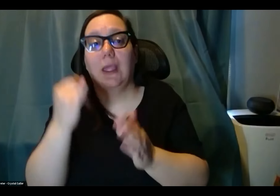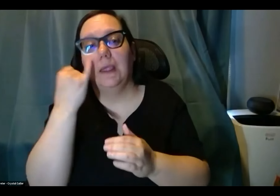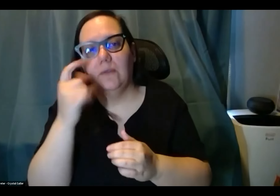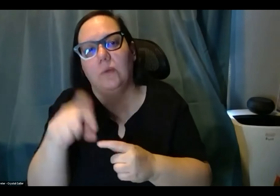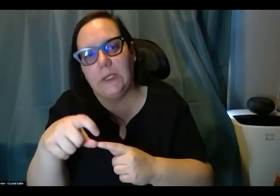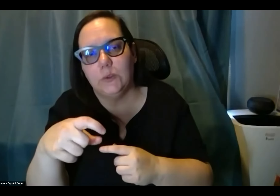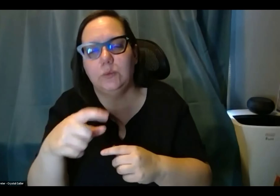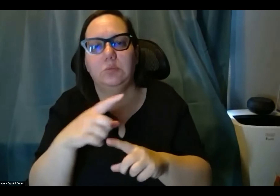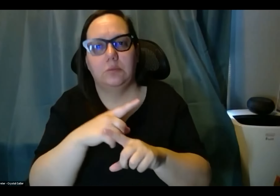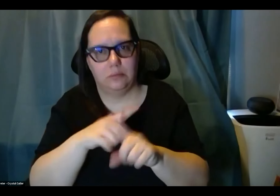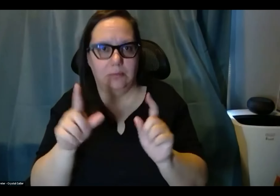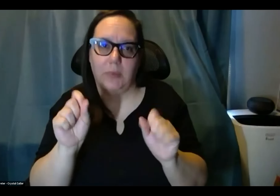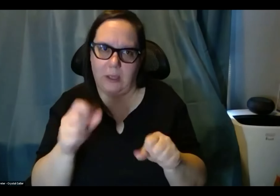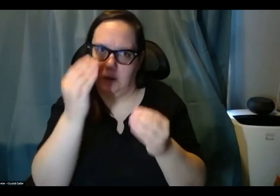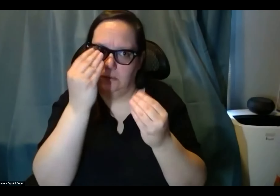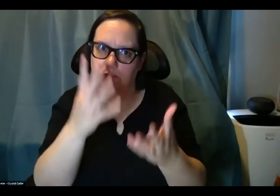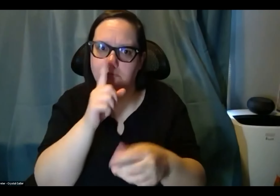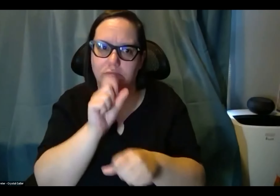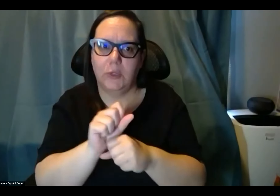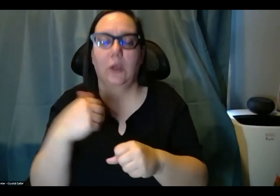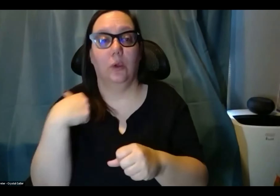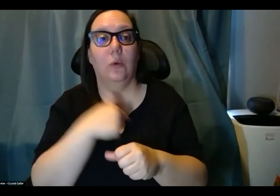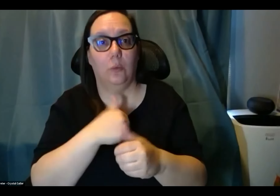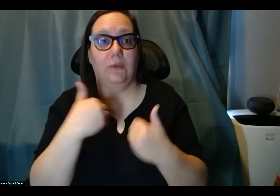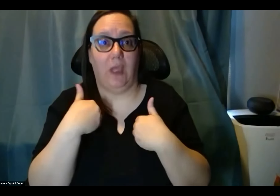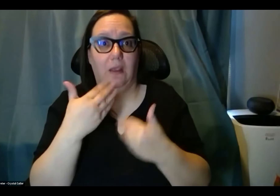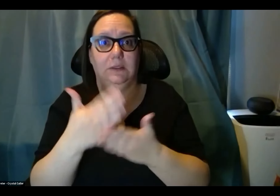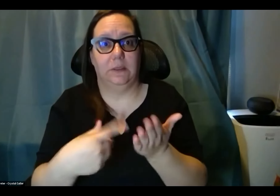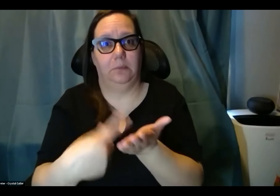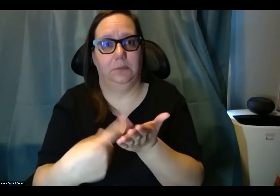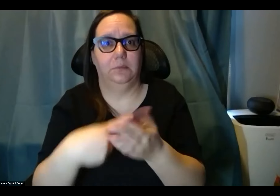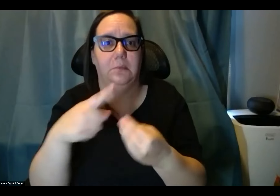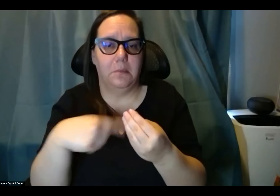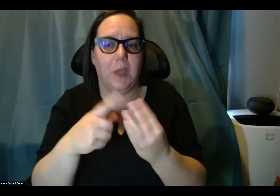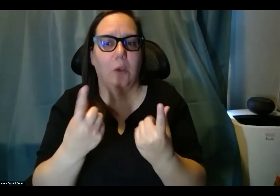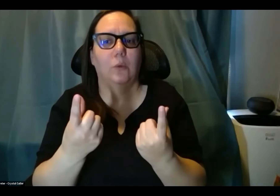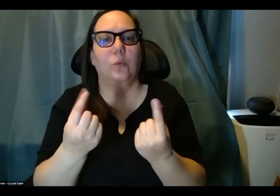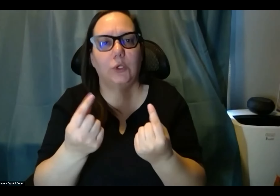I can tell you that we have had discussions about what we be doing better, and have some